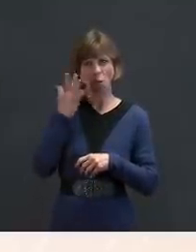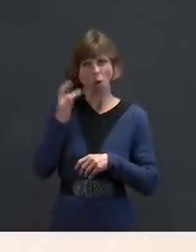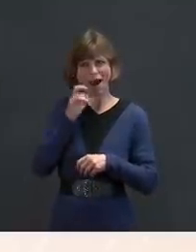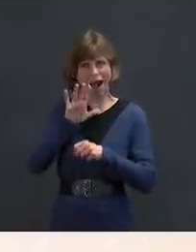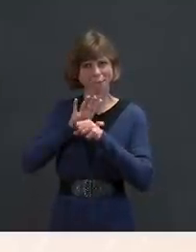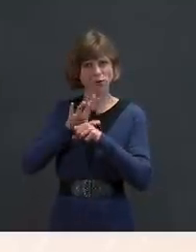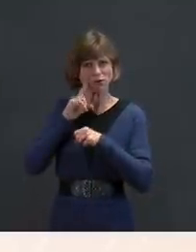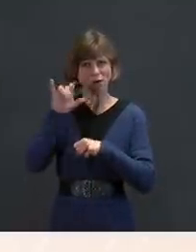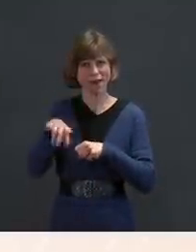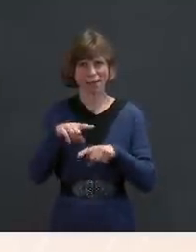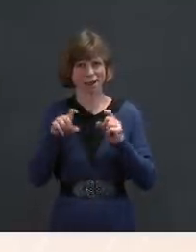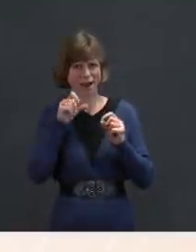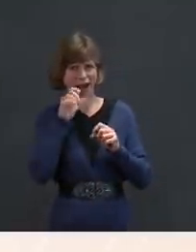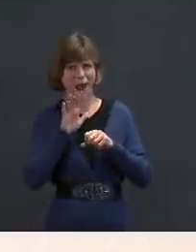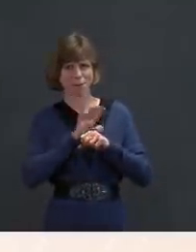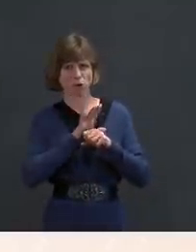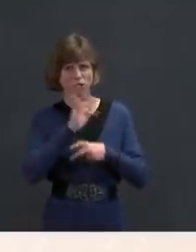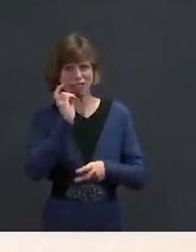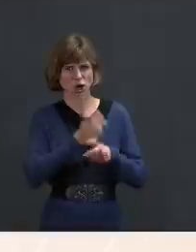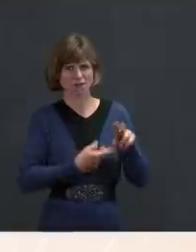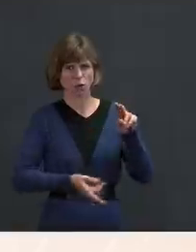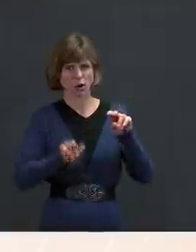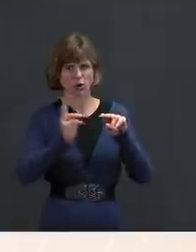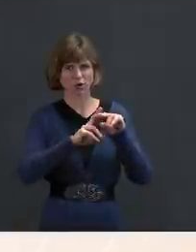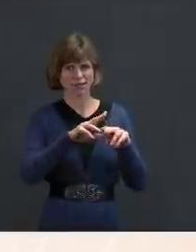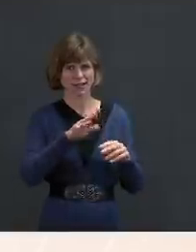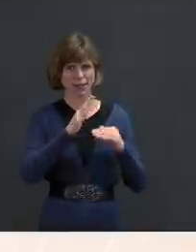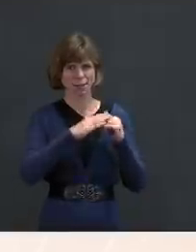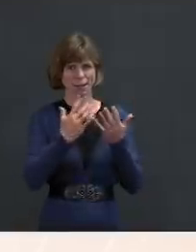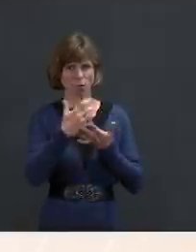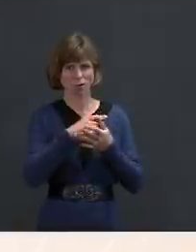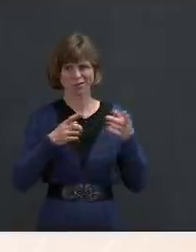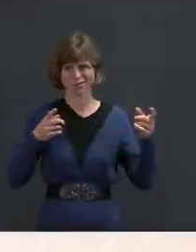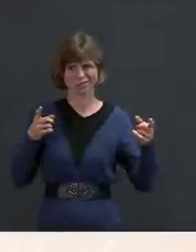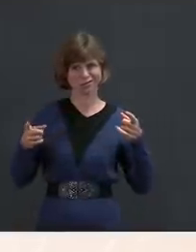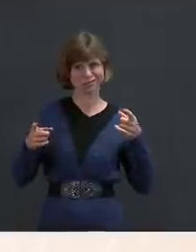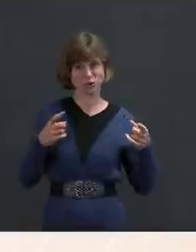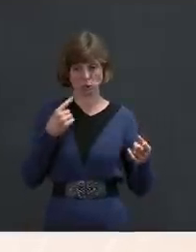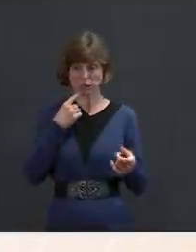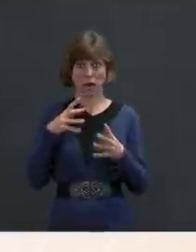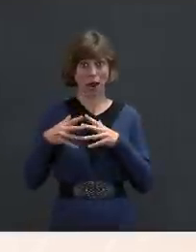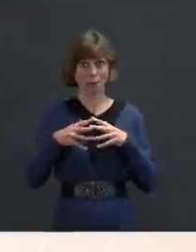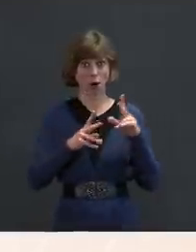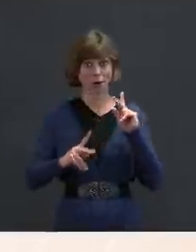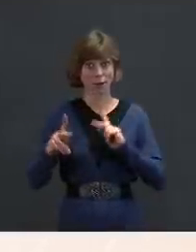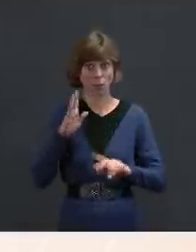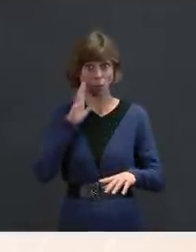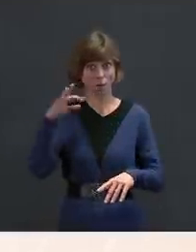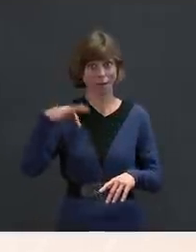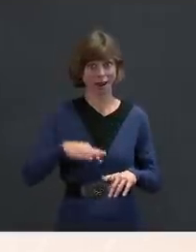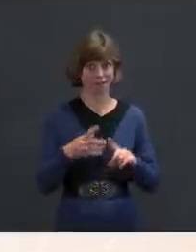one could say, for raising the minimum wage? You could make the argument that the American people stand to benefit more from the higher wage